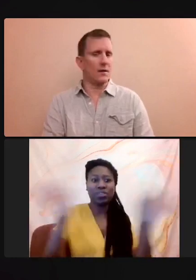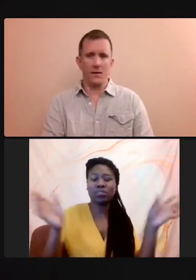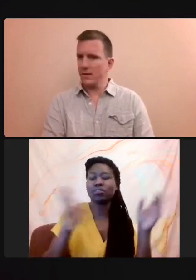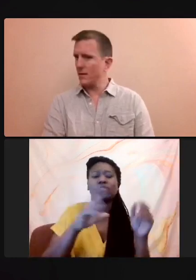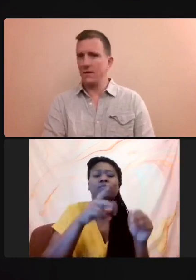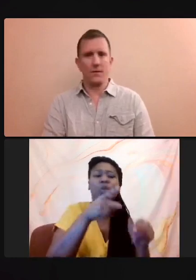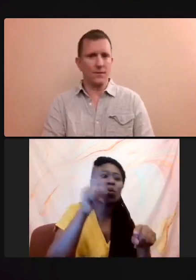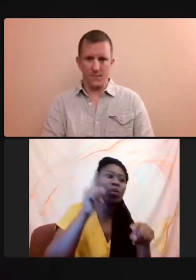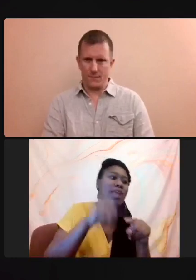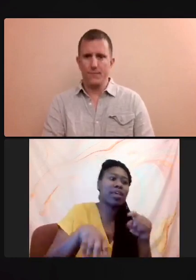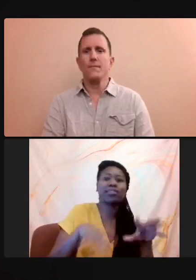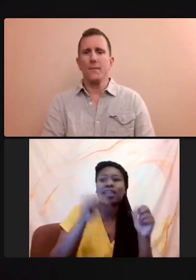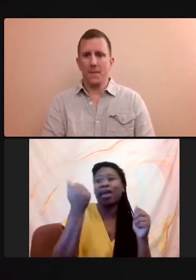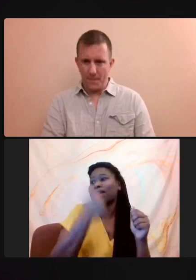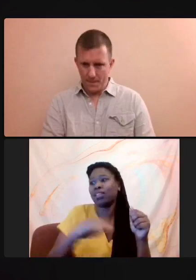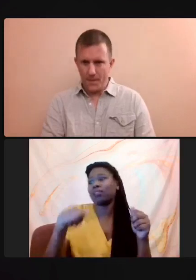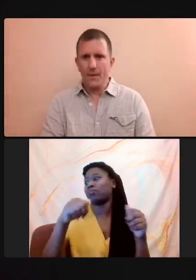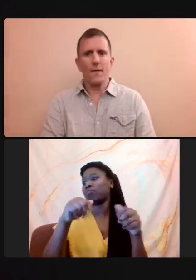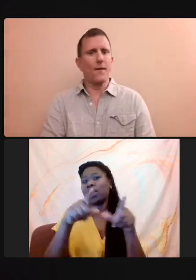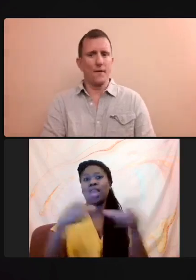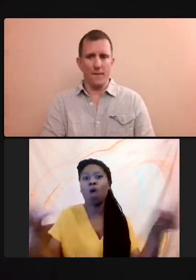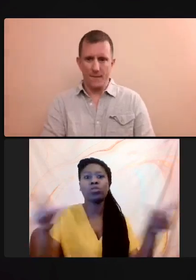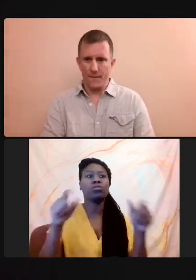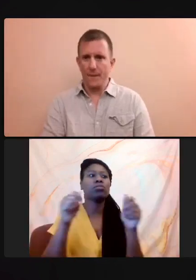So looking more at like the global message than the